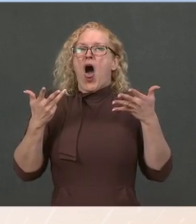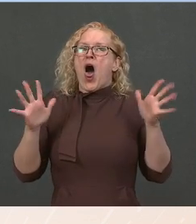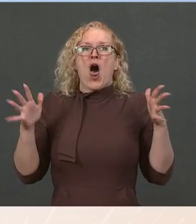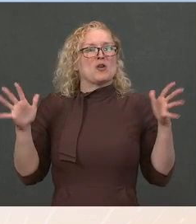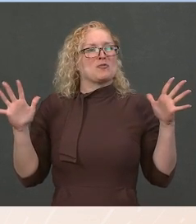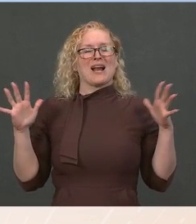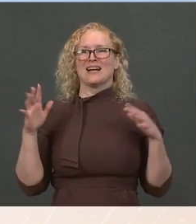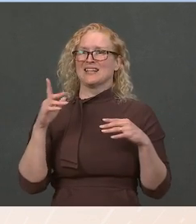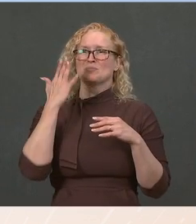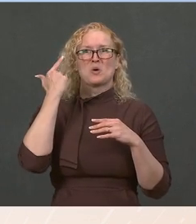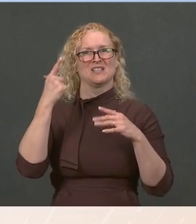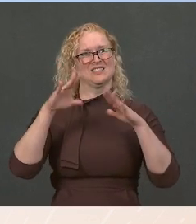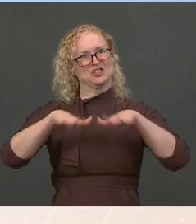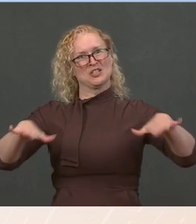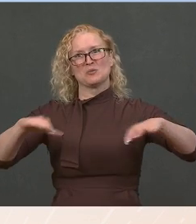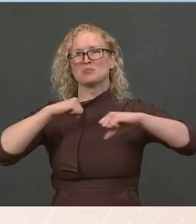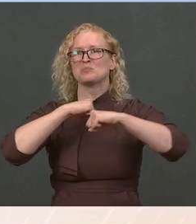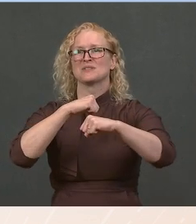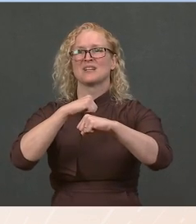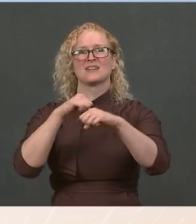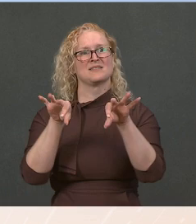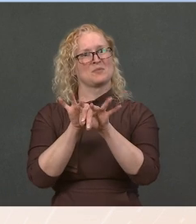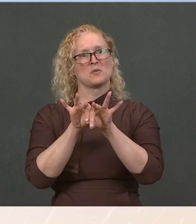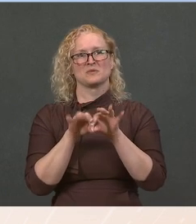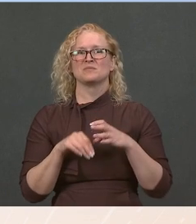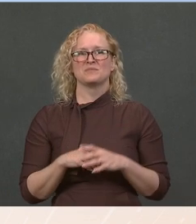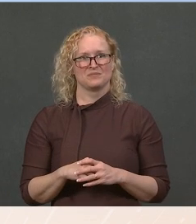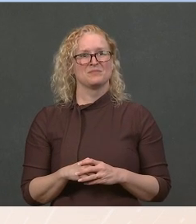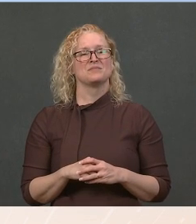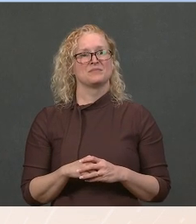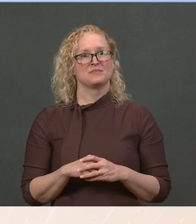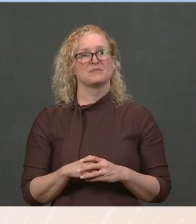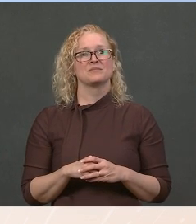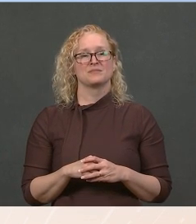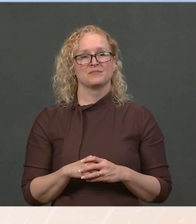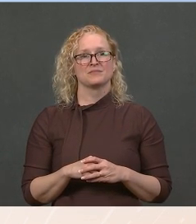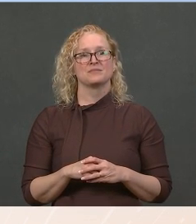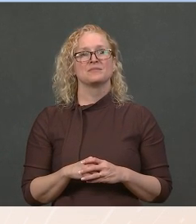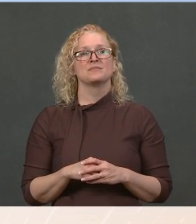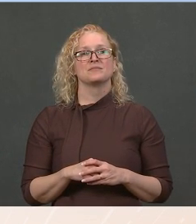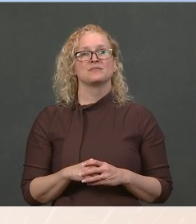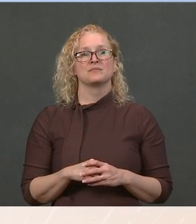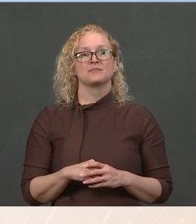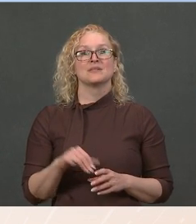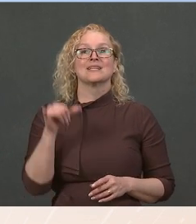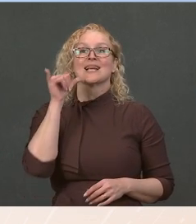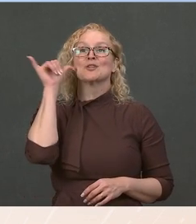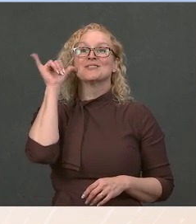And yesterday, we rolled out vaccination requirements that will cover about 100 million American workers --